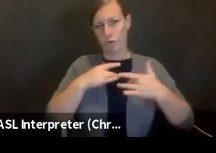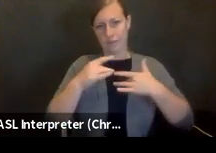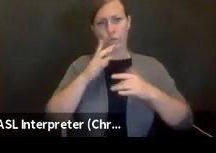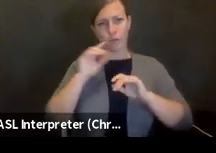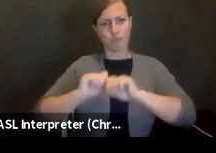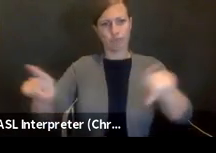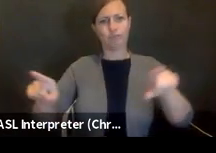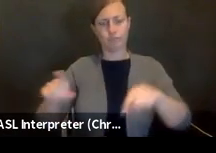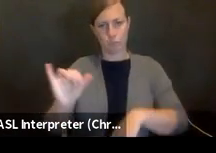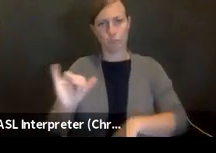ESD 189 - Amy Colburn: At the very end as well.